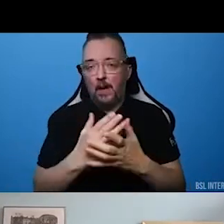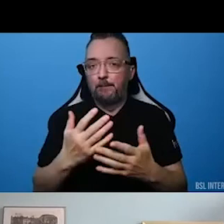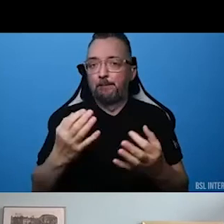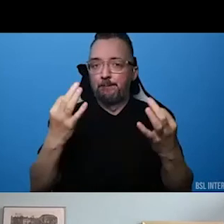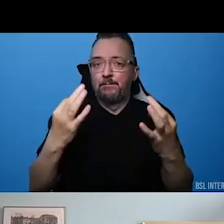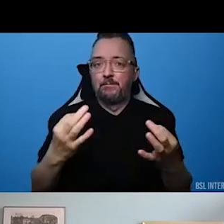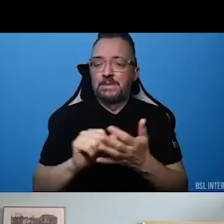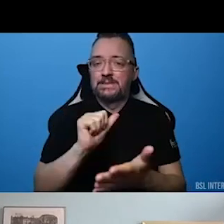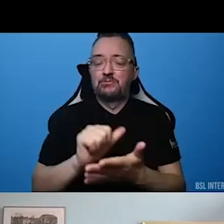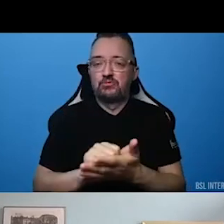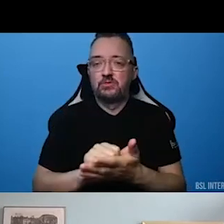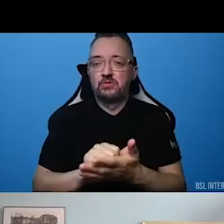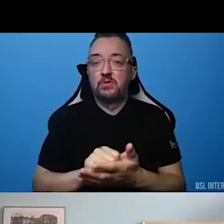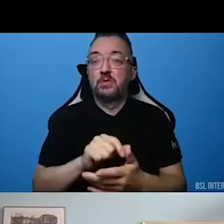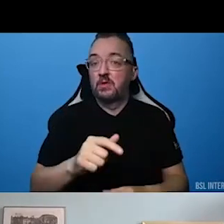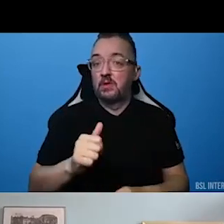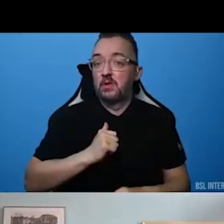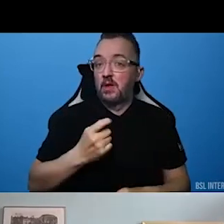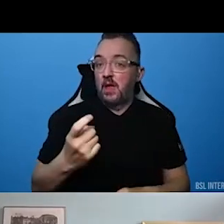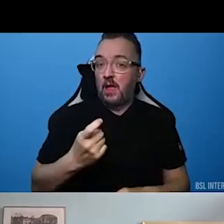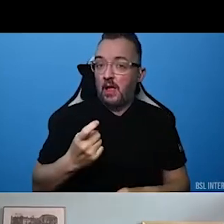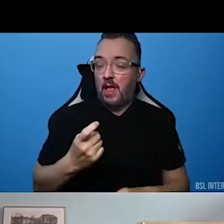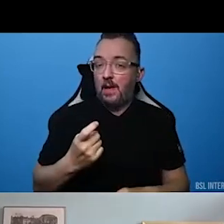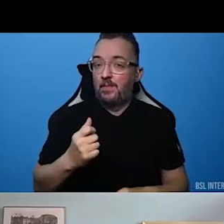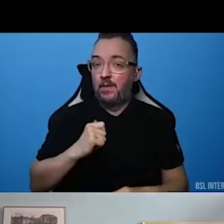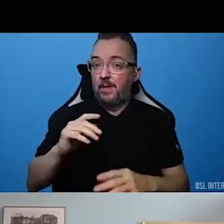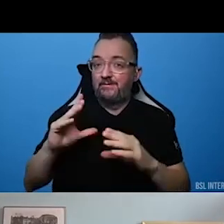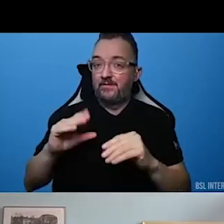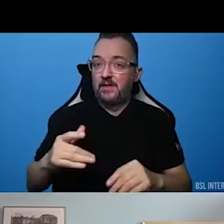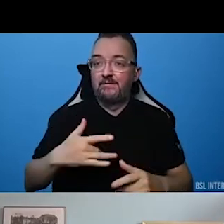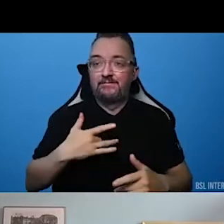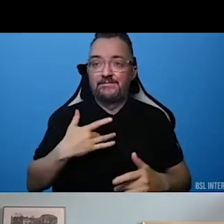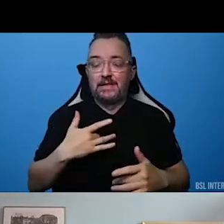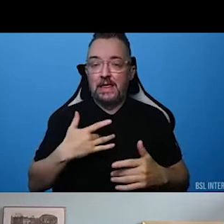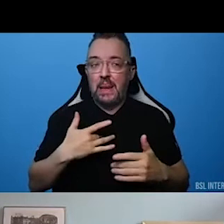and that was coming to a head and like the door was beginning to open very very slowly.